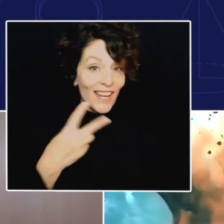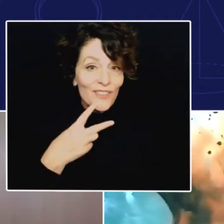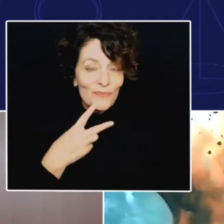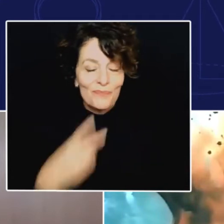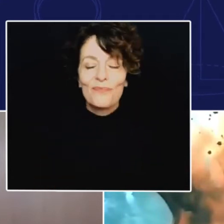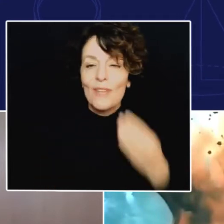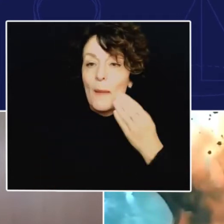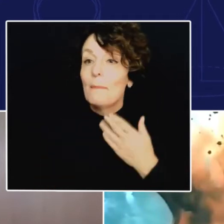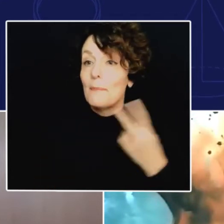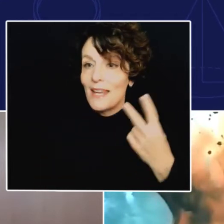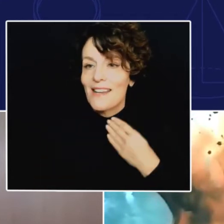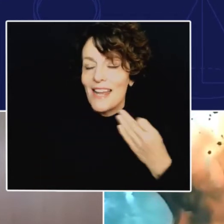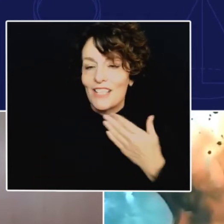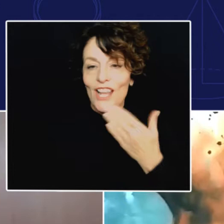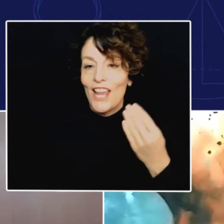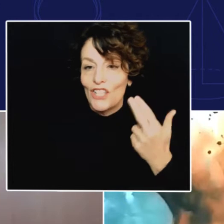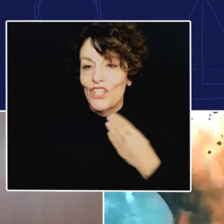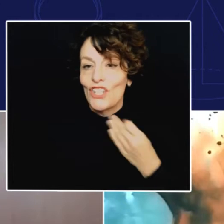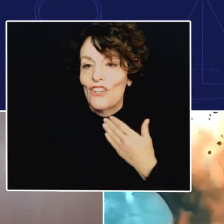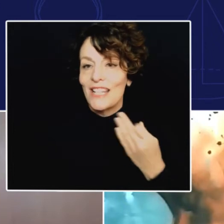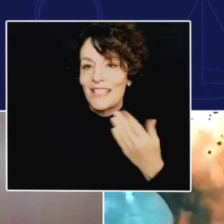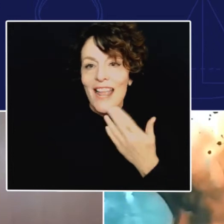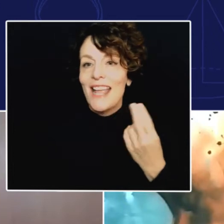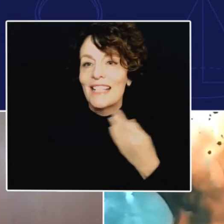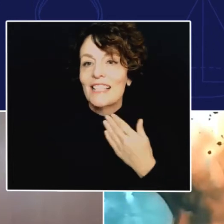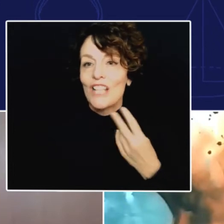Being a NASA engineer, it's always exciting to see others...